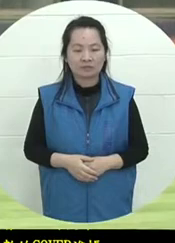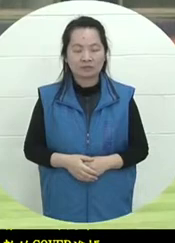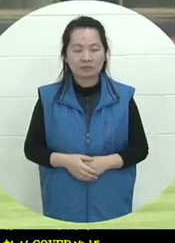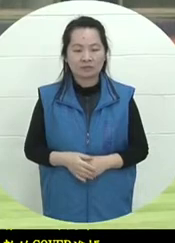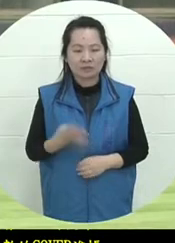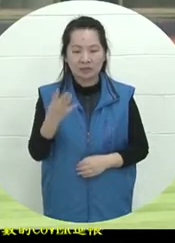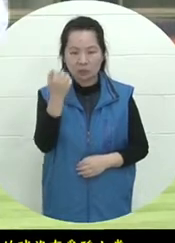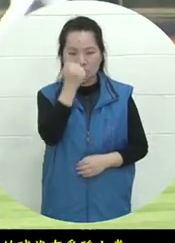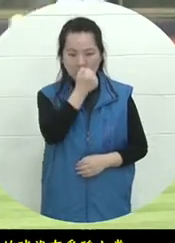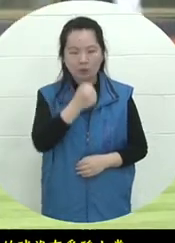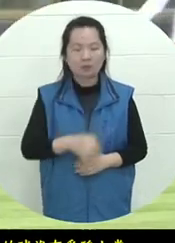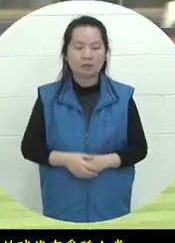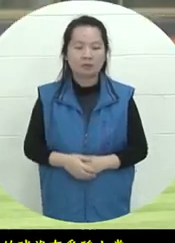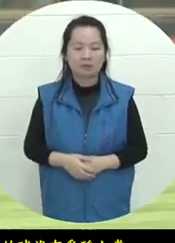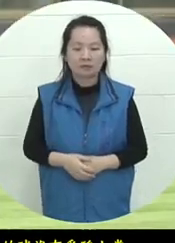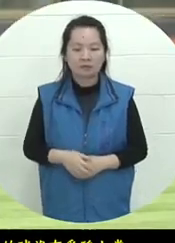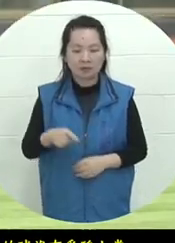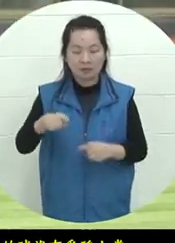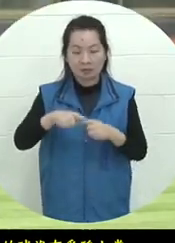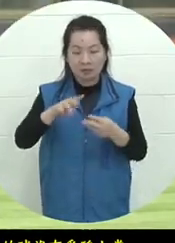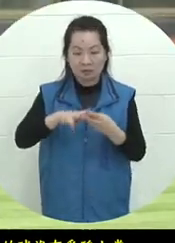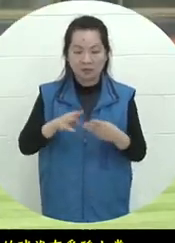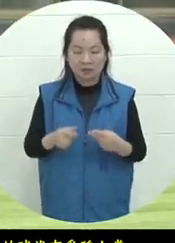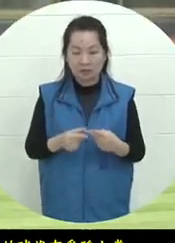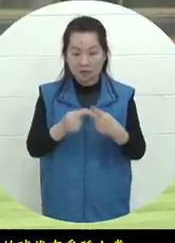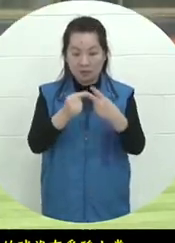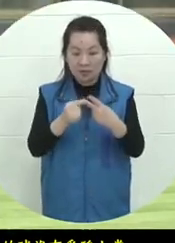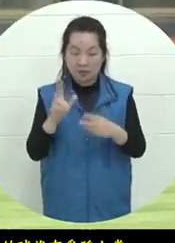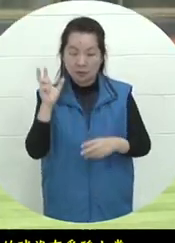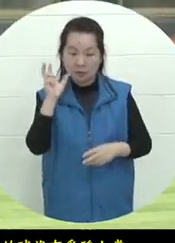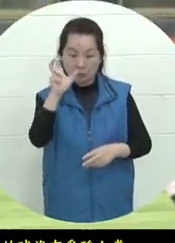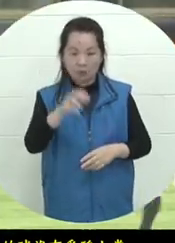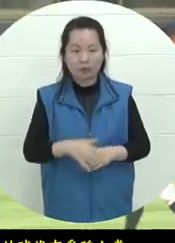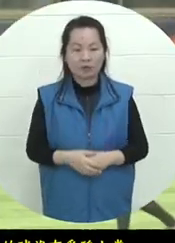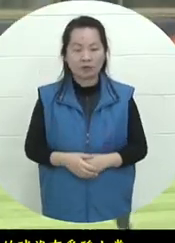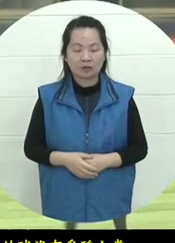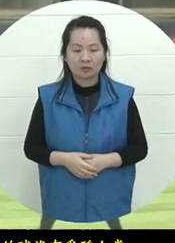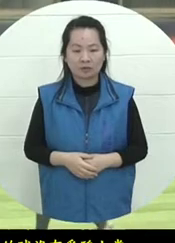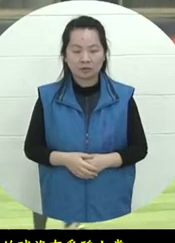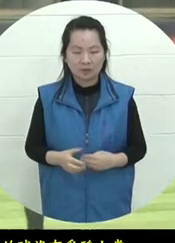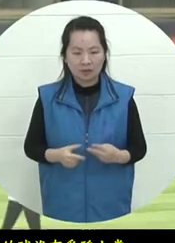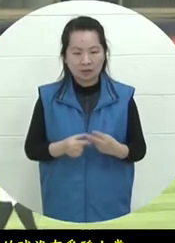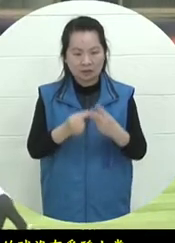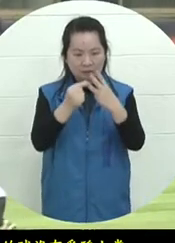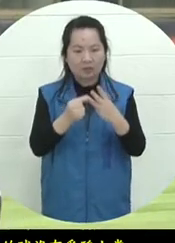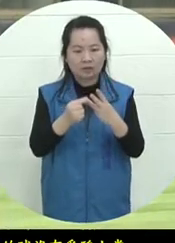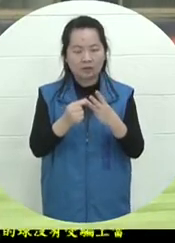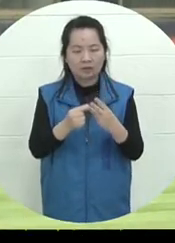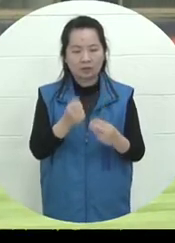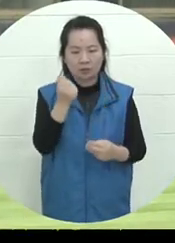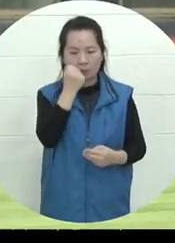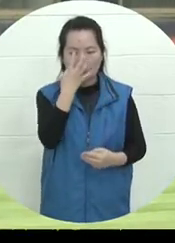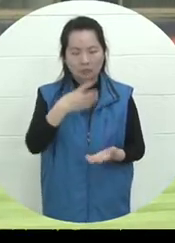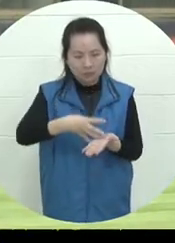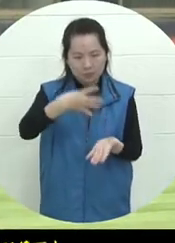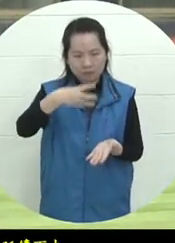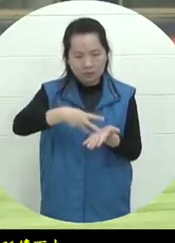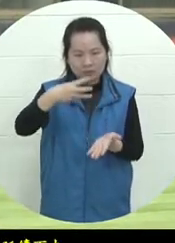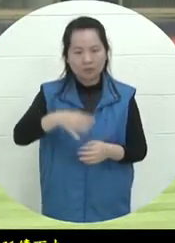This is also a single game. Oh, Oda did this in the second game. The third bad ball that an individual had with a header was the fourth time in the whole game